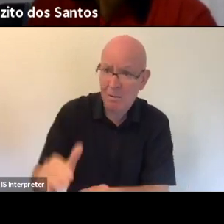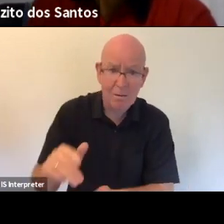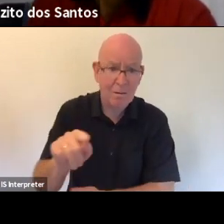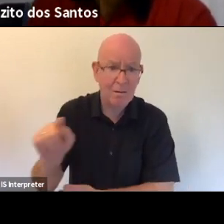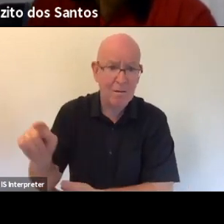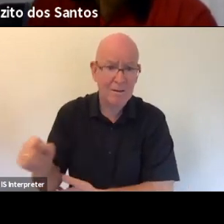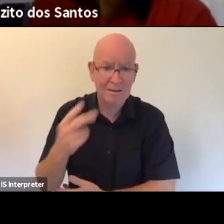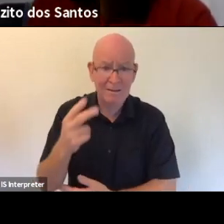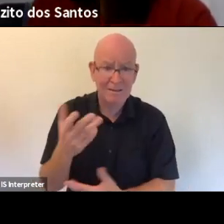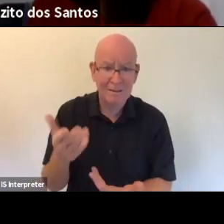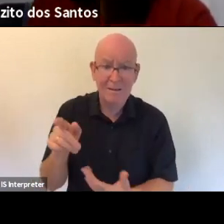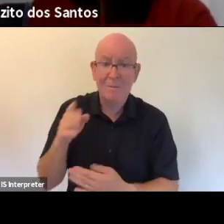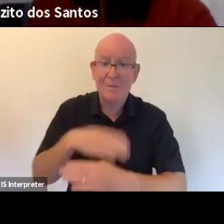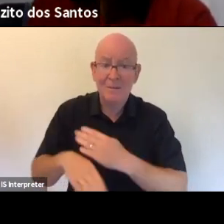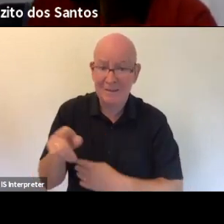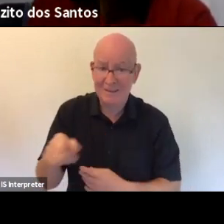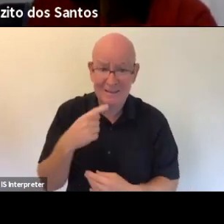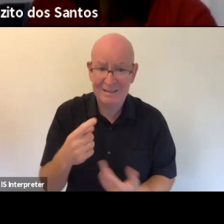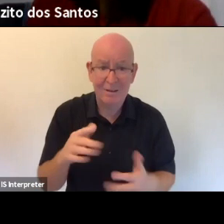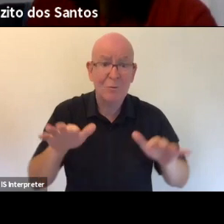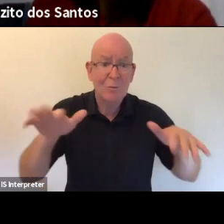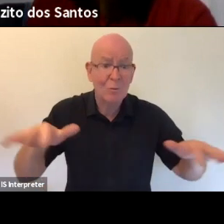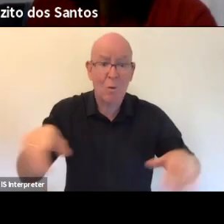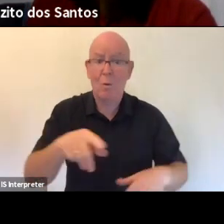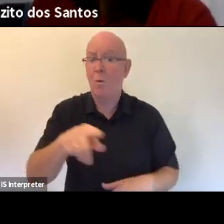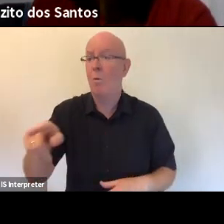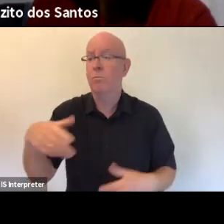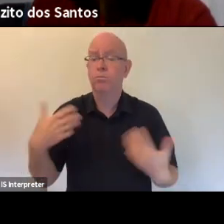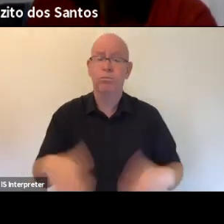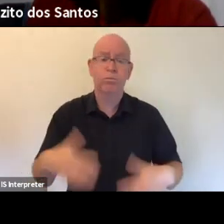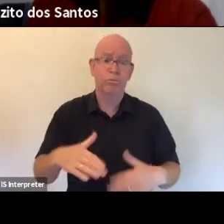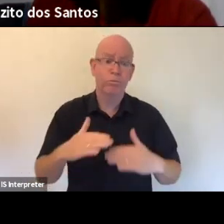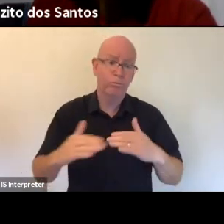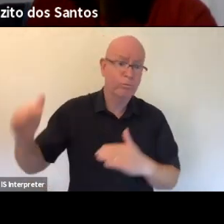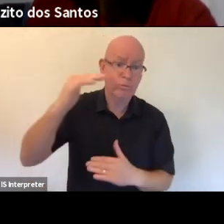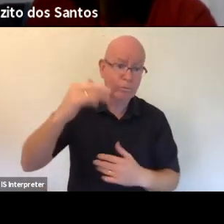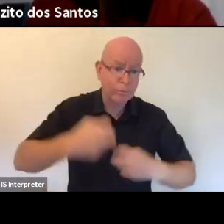So, then I ask one of the…